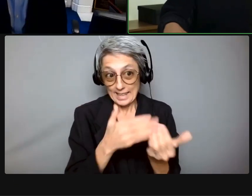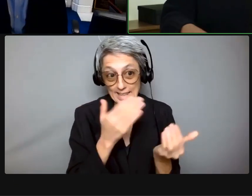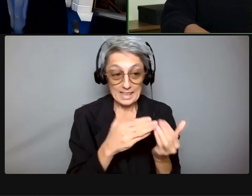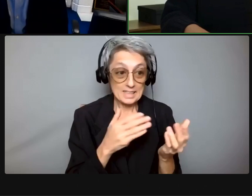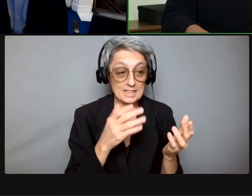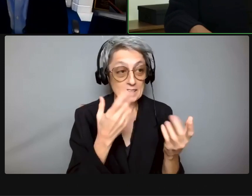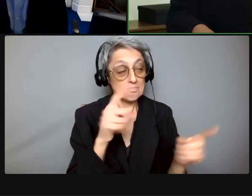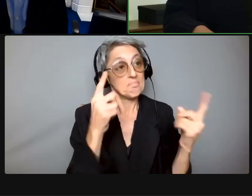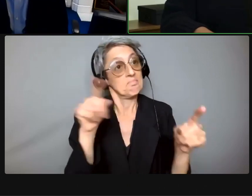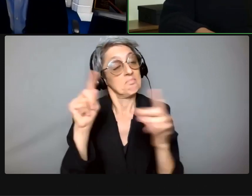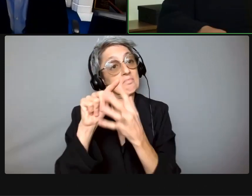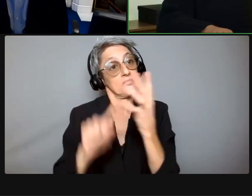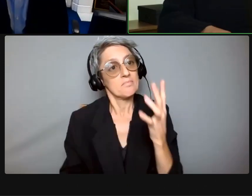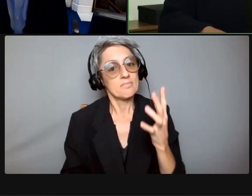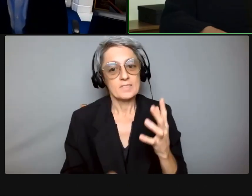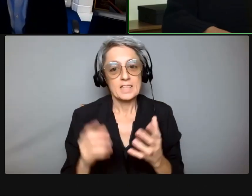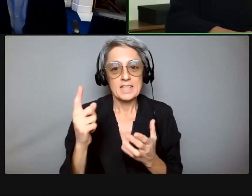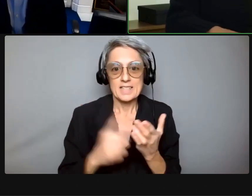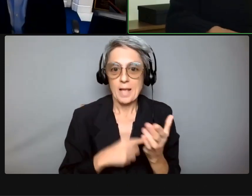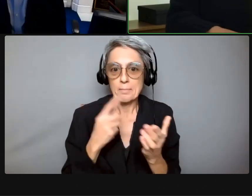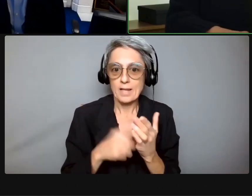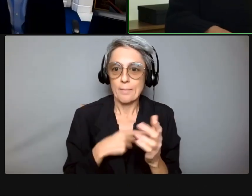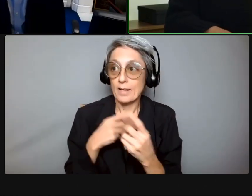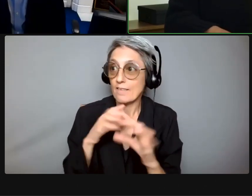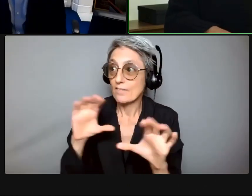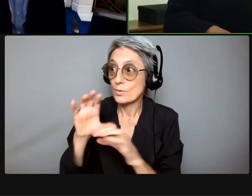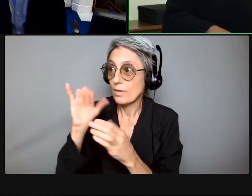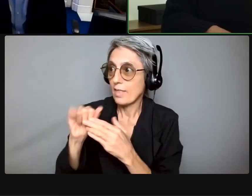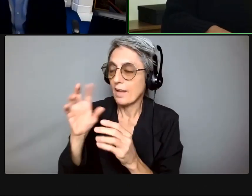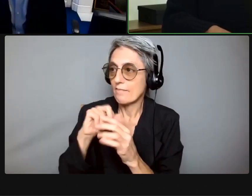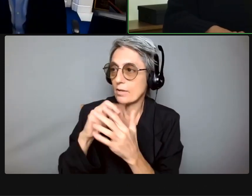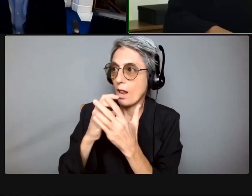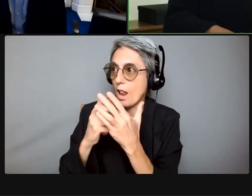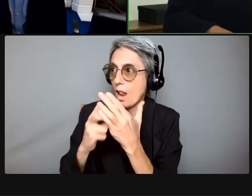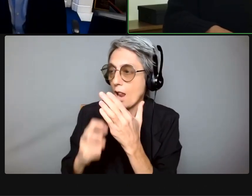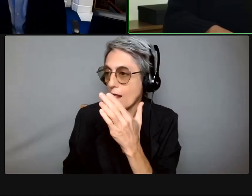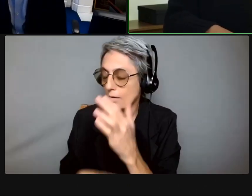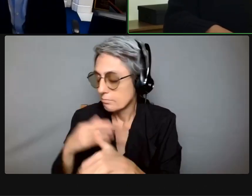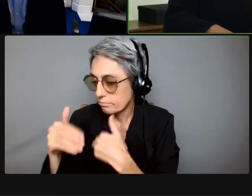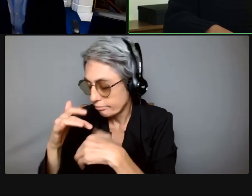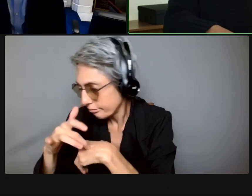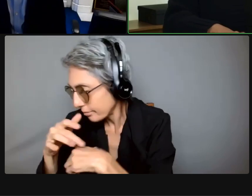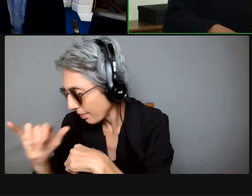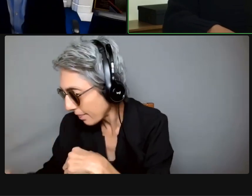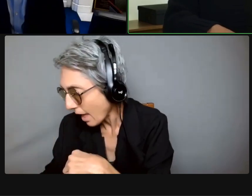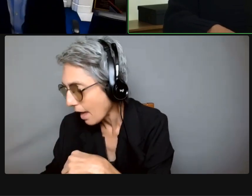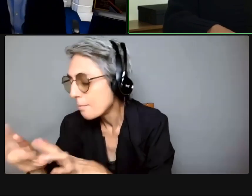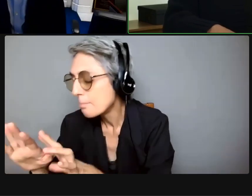like you're going down a rabbit hole all of its own. But be bold. My my last words are be bold.